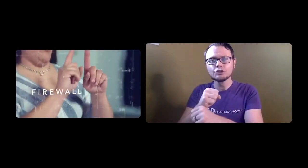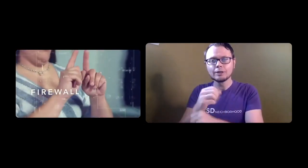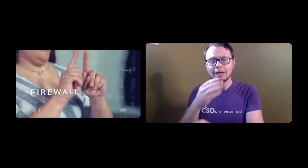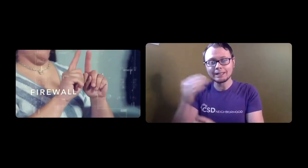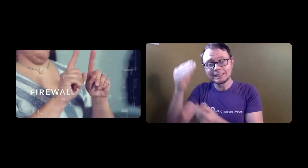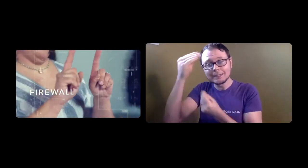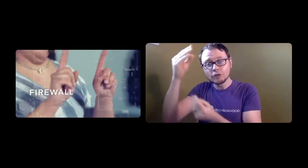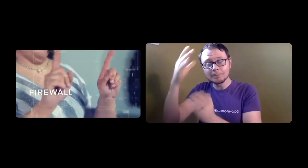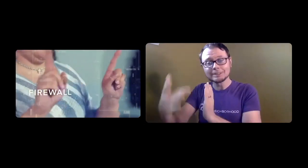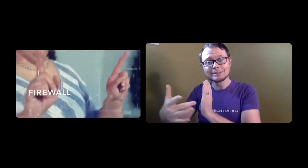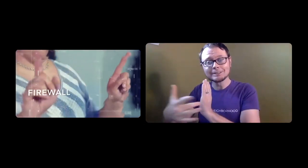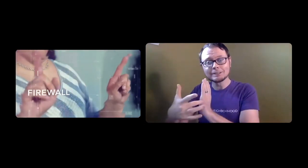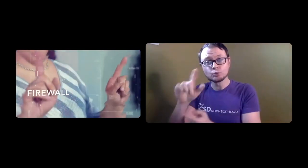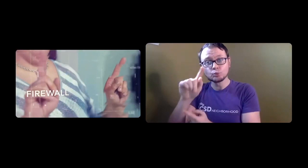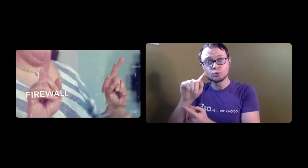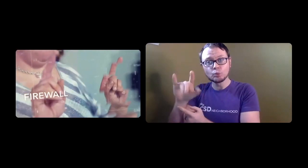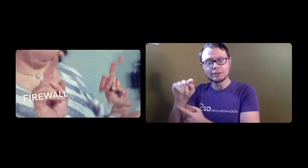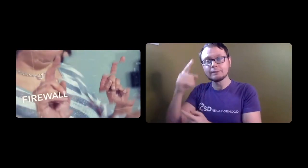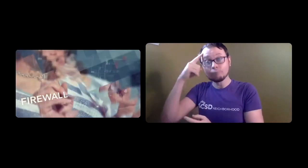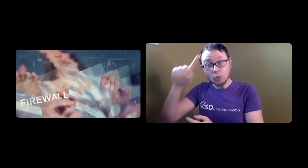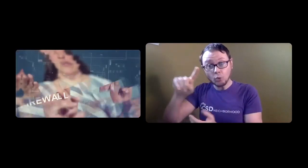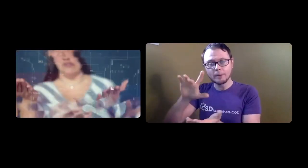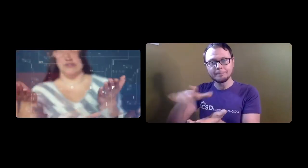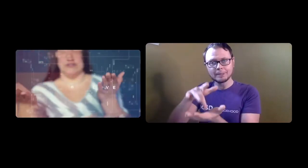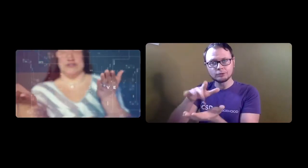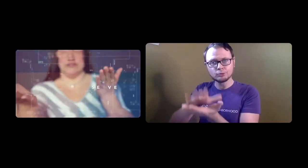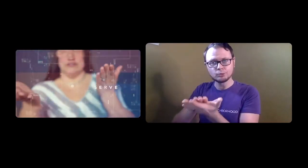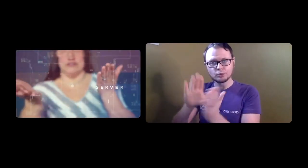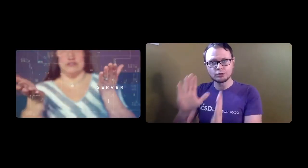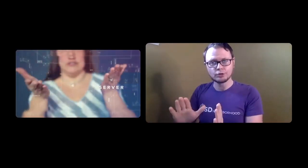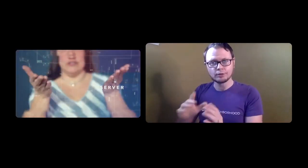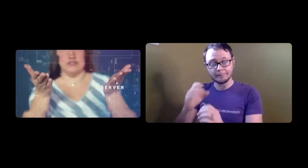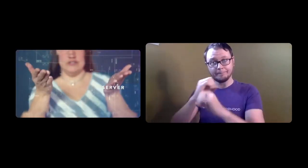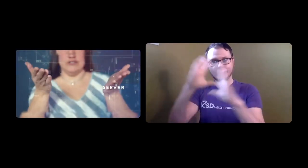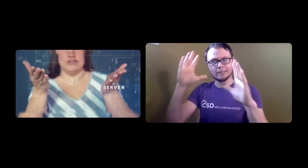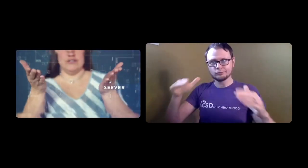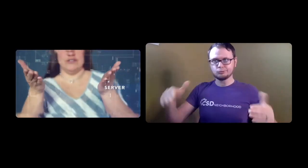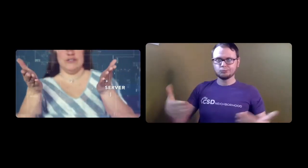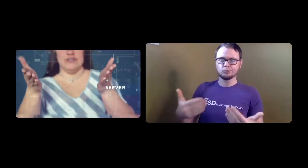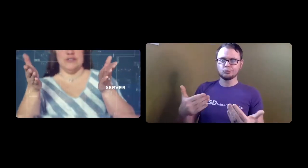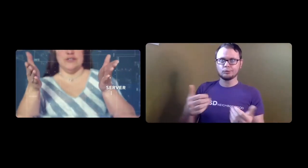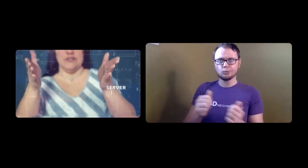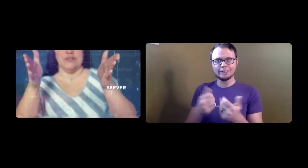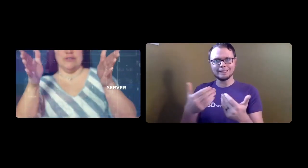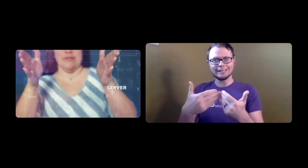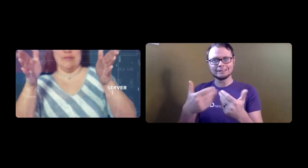In this video, Amanda is introducing some information about cyber security for middle schoolers.